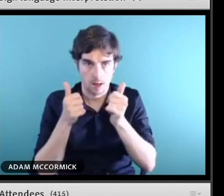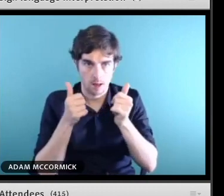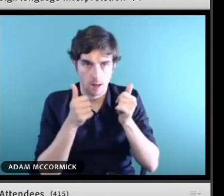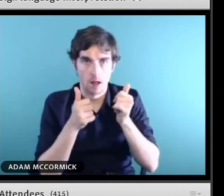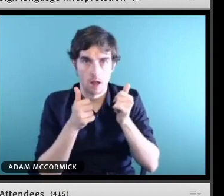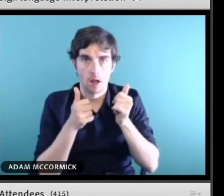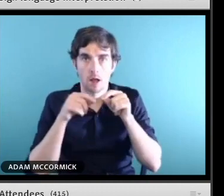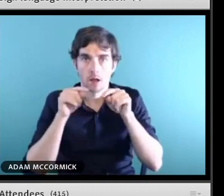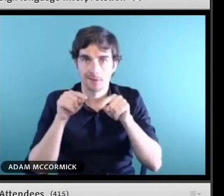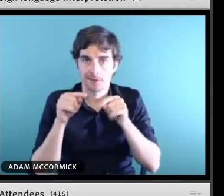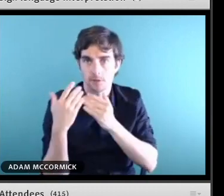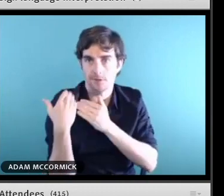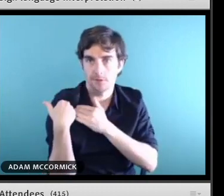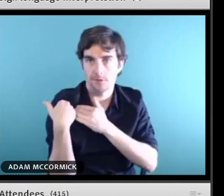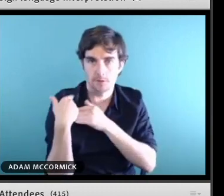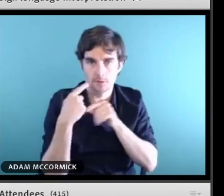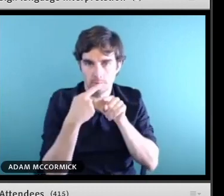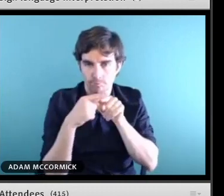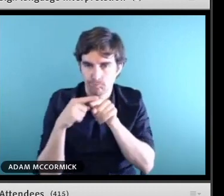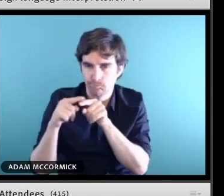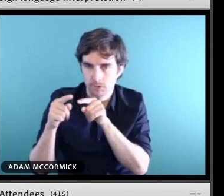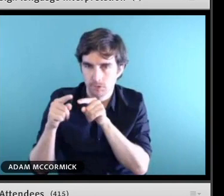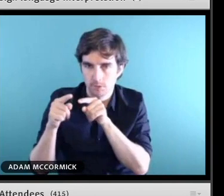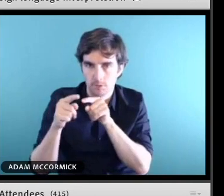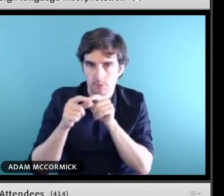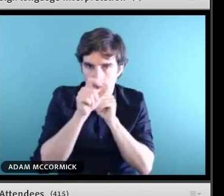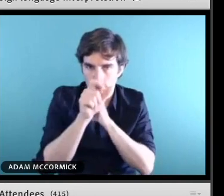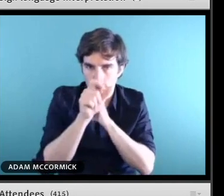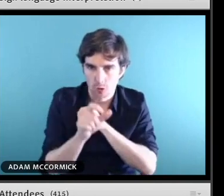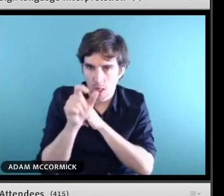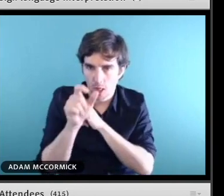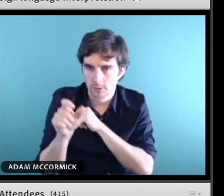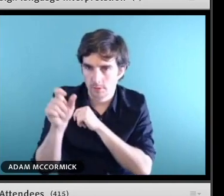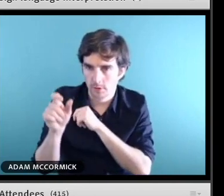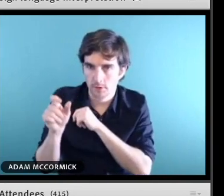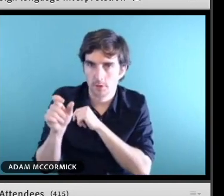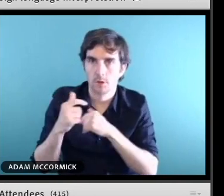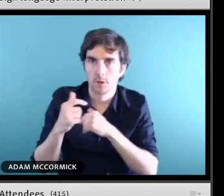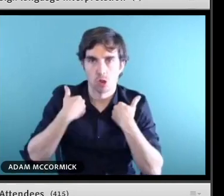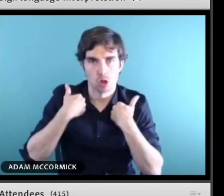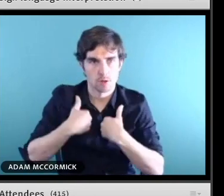displaced persons and migrant persons. But the reality is having some partnership with